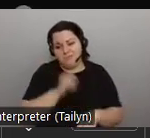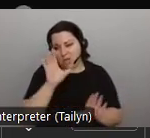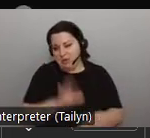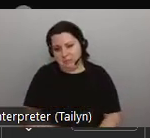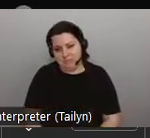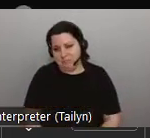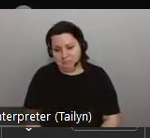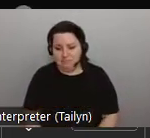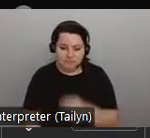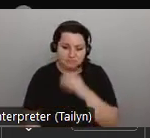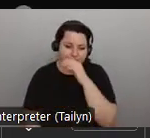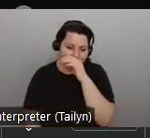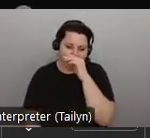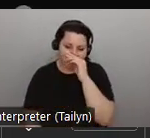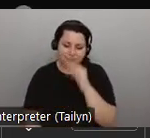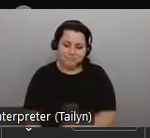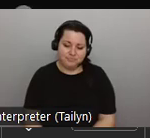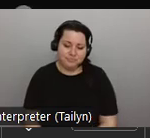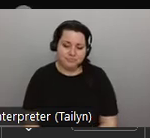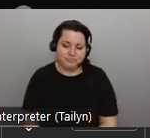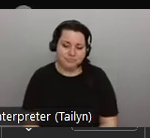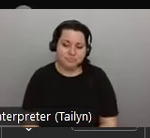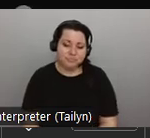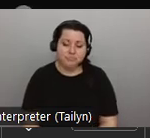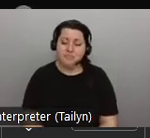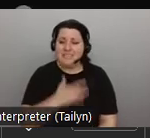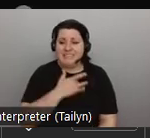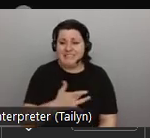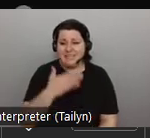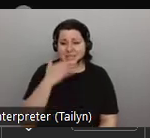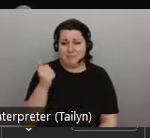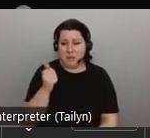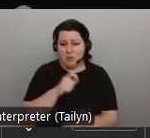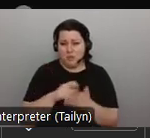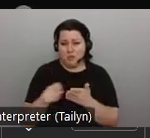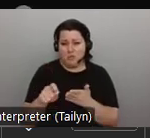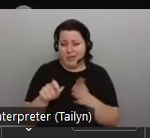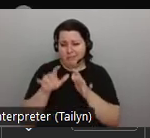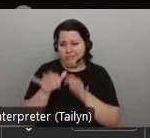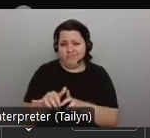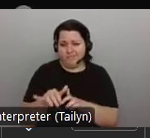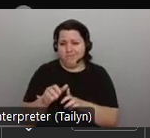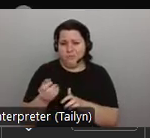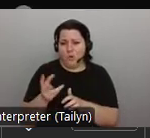you're having trouble generating when you can try it, I just warn you it's not going to be great.